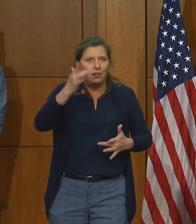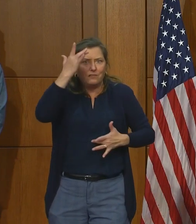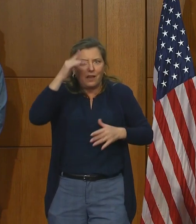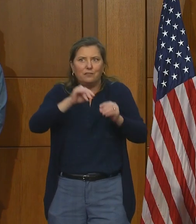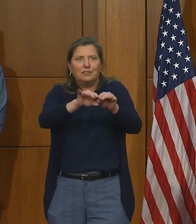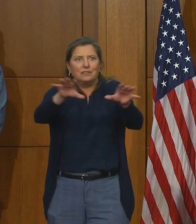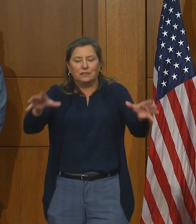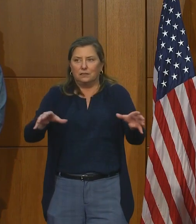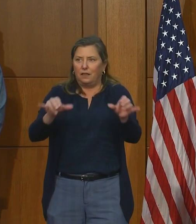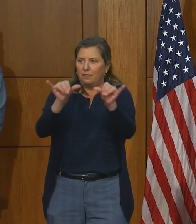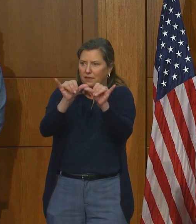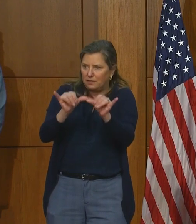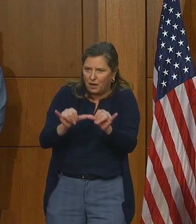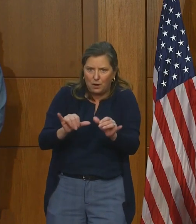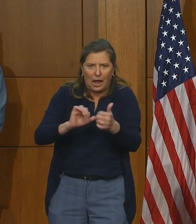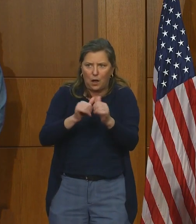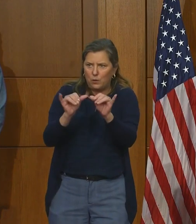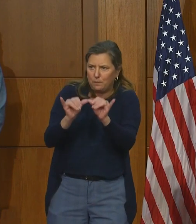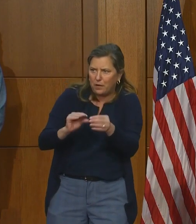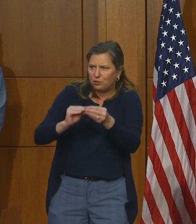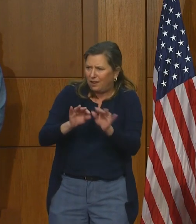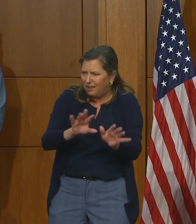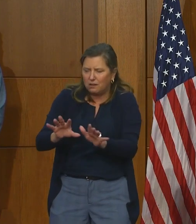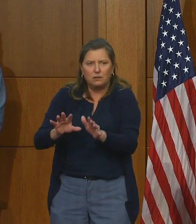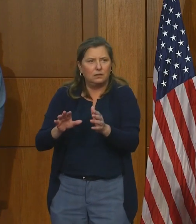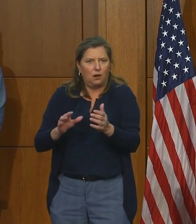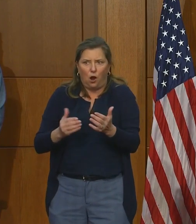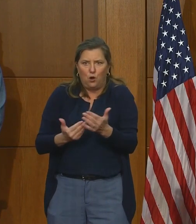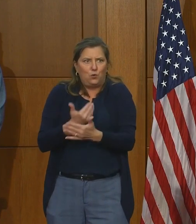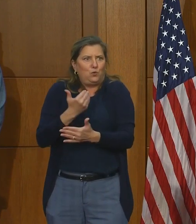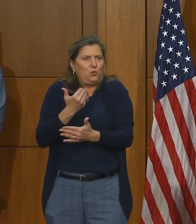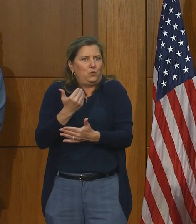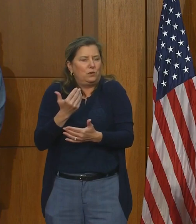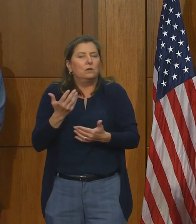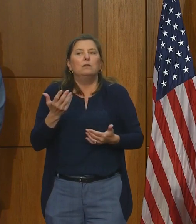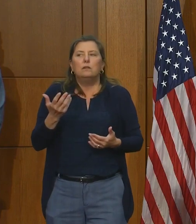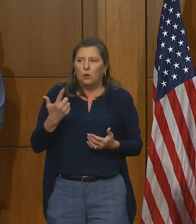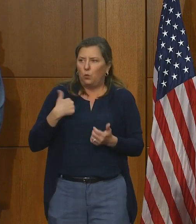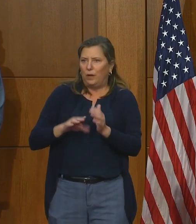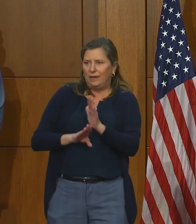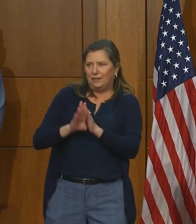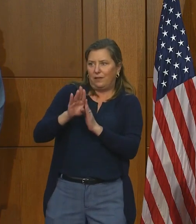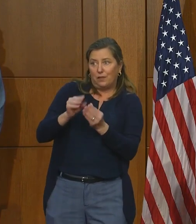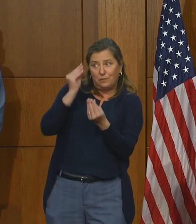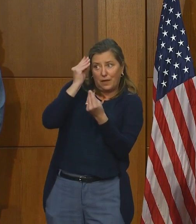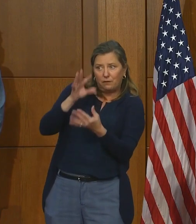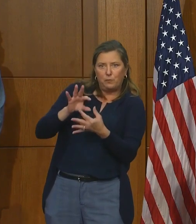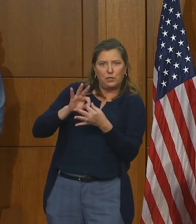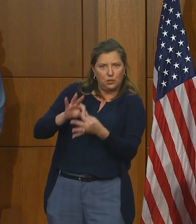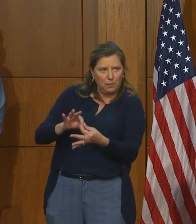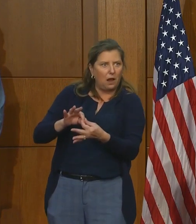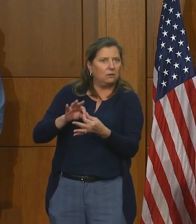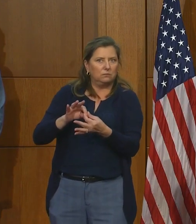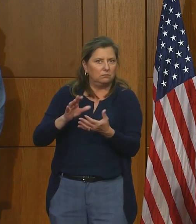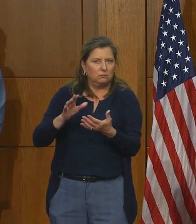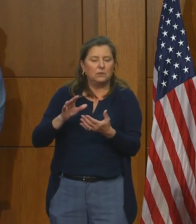A- TRULY A NOVEL CONDITION THAT PATRICK'S. ARE R. PRINCE BUT